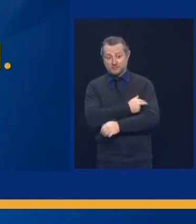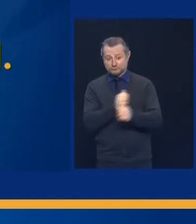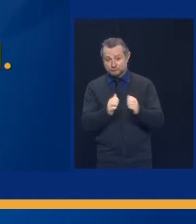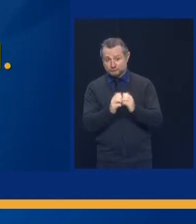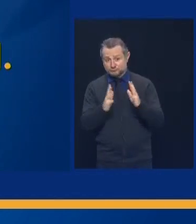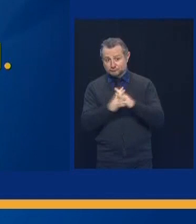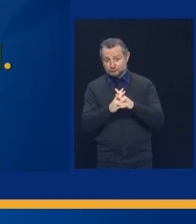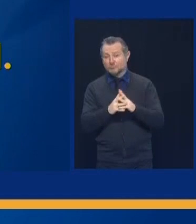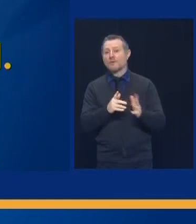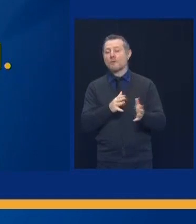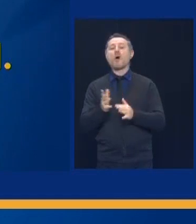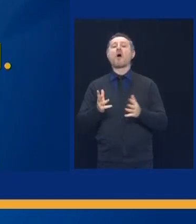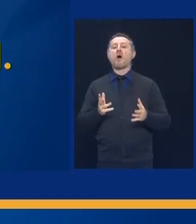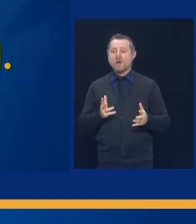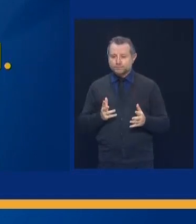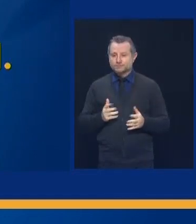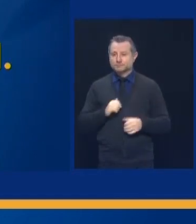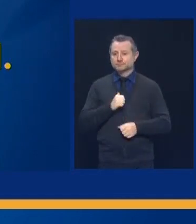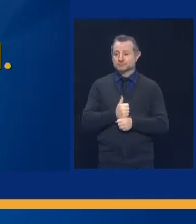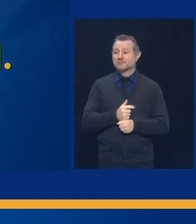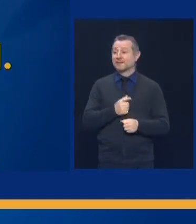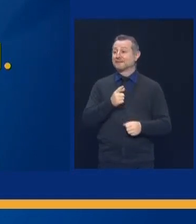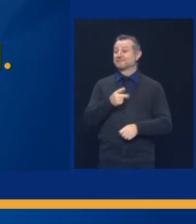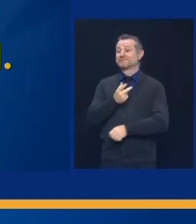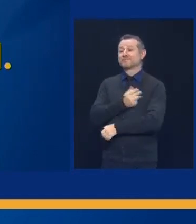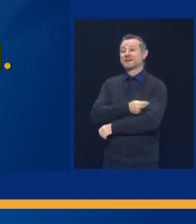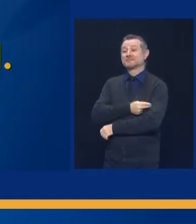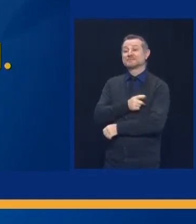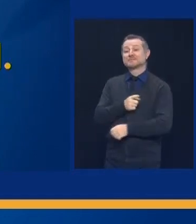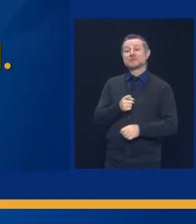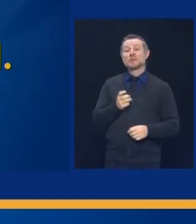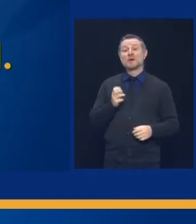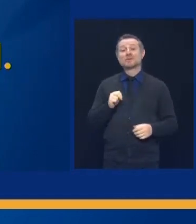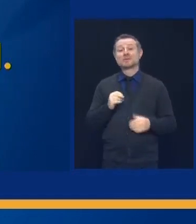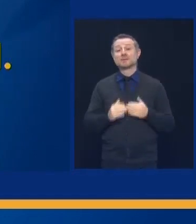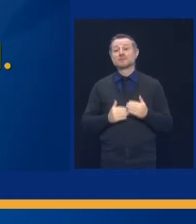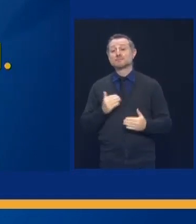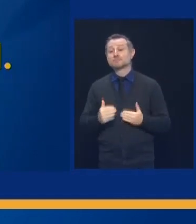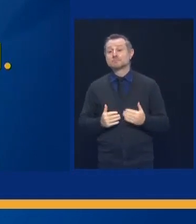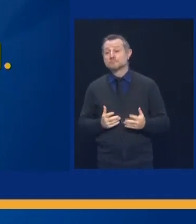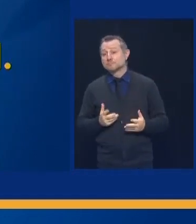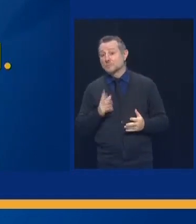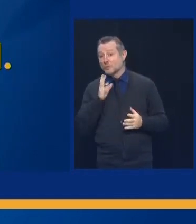BECAUSE WE HAVE TO CONTROL THE VIRUS THROUGH THE VACCINE